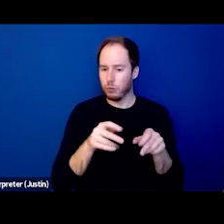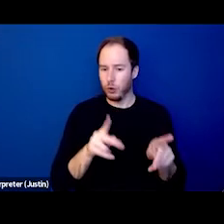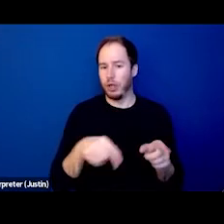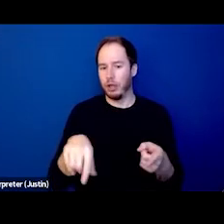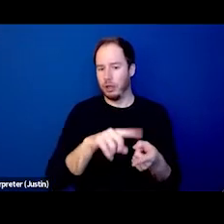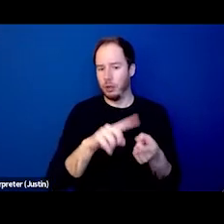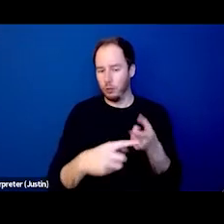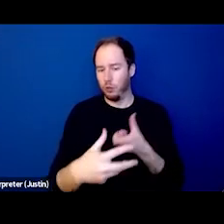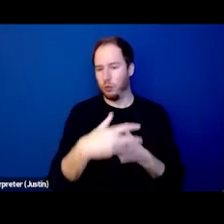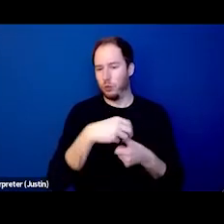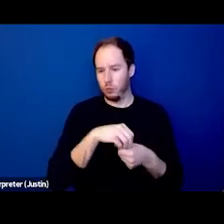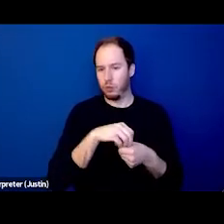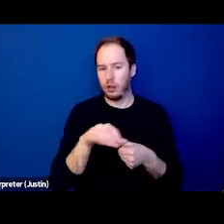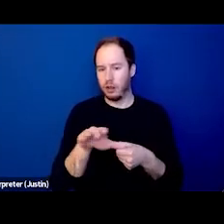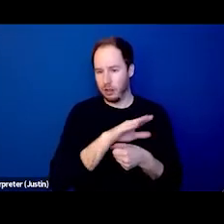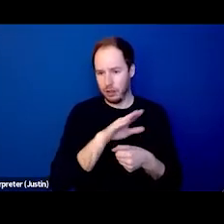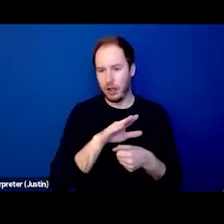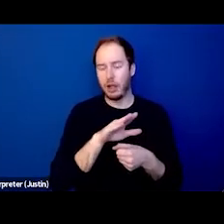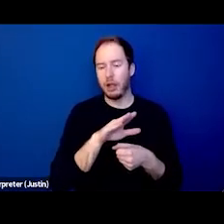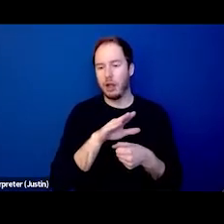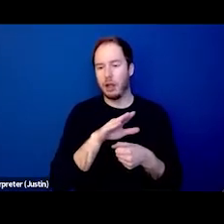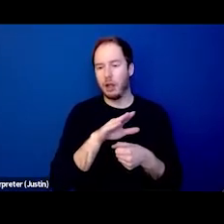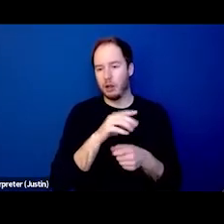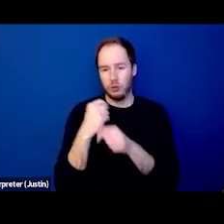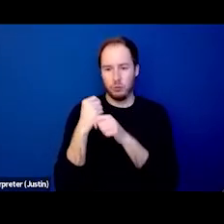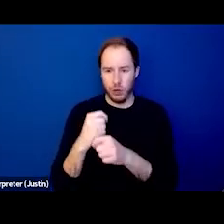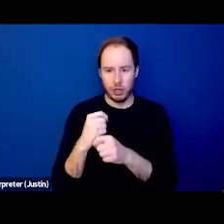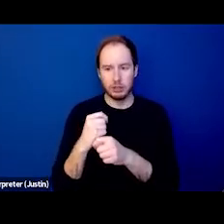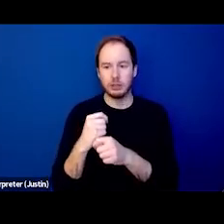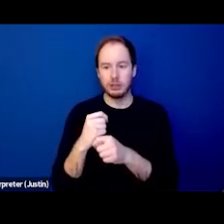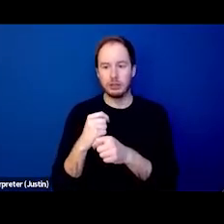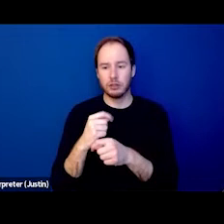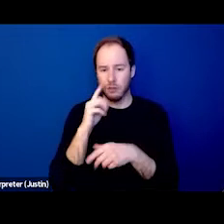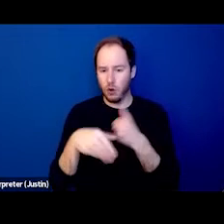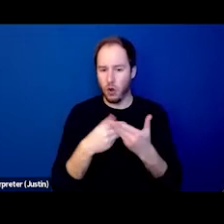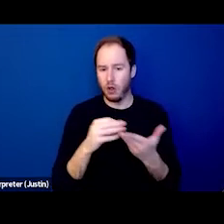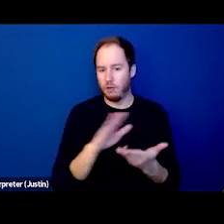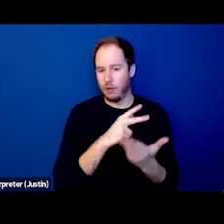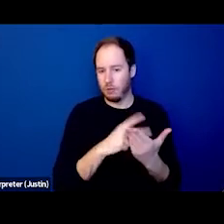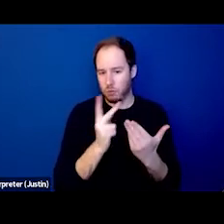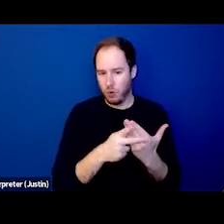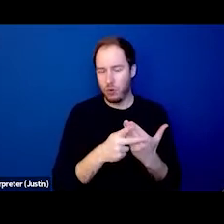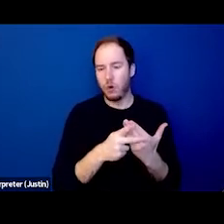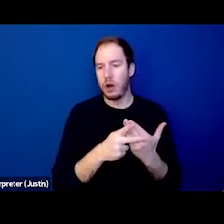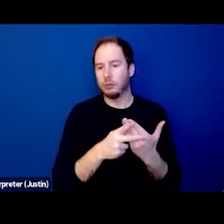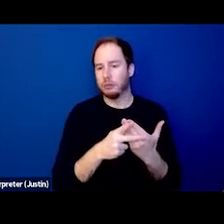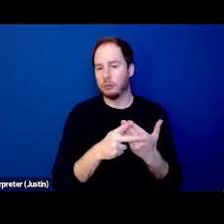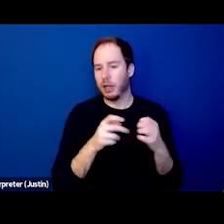those practices throughout all of their programming and prevention efforts and treatment.